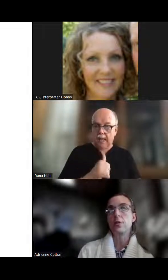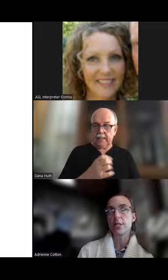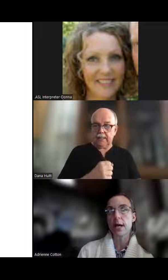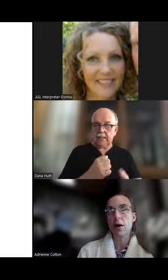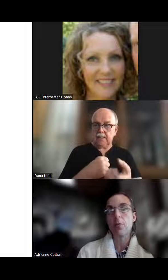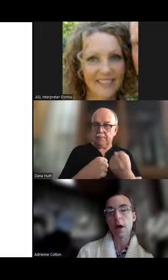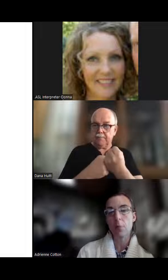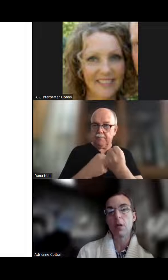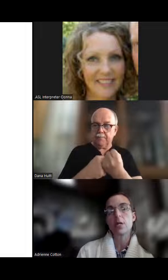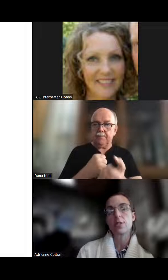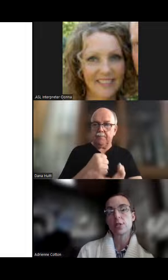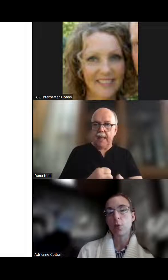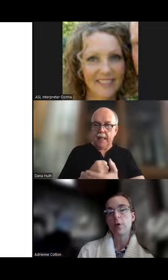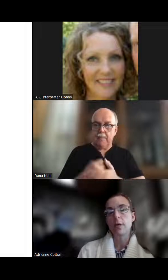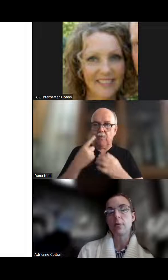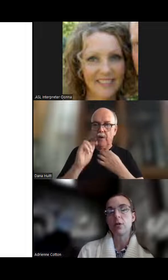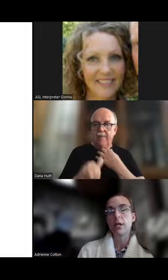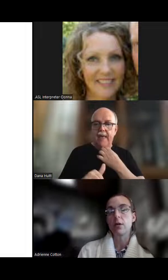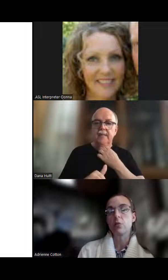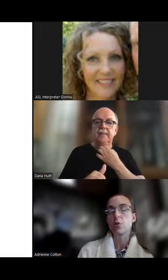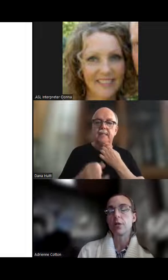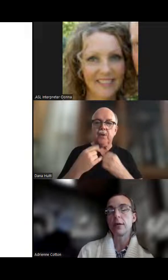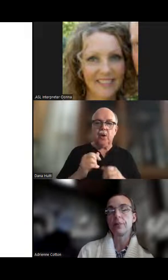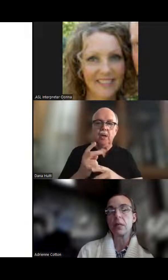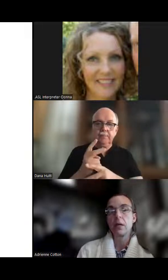a difference in someone's life. That there are